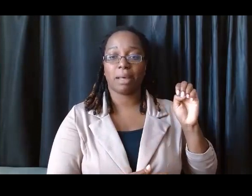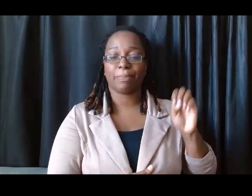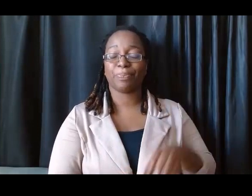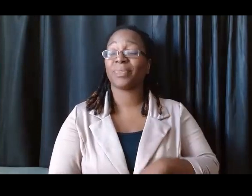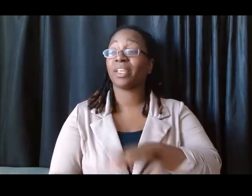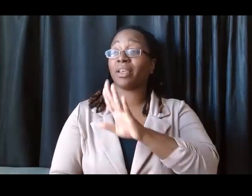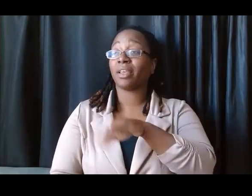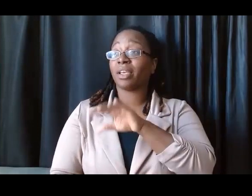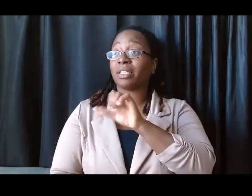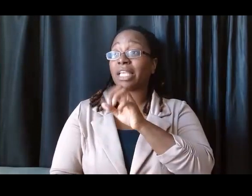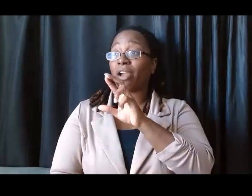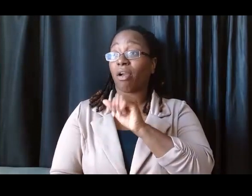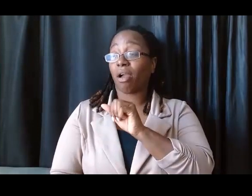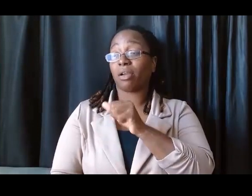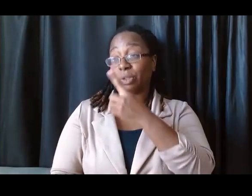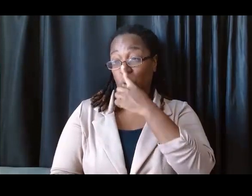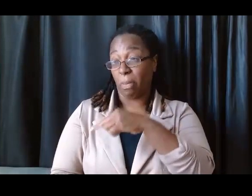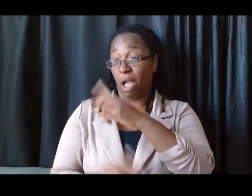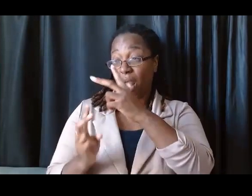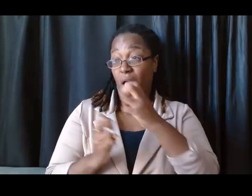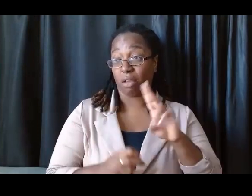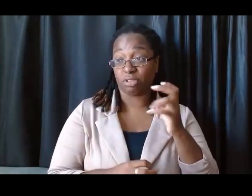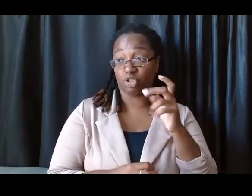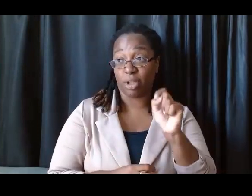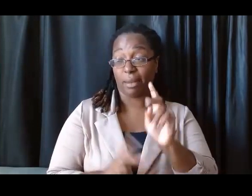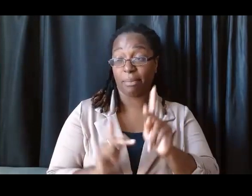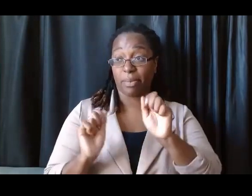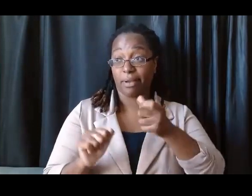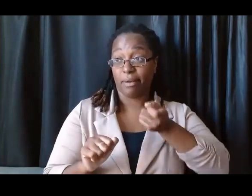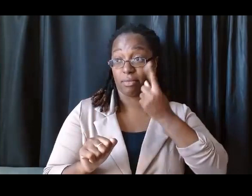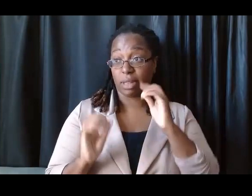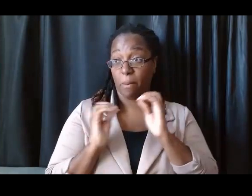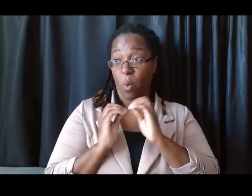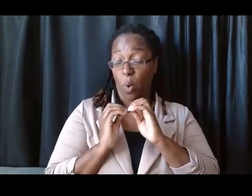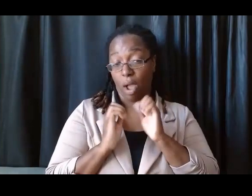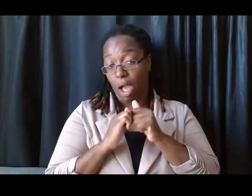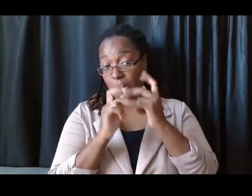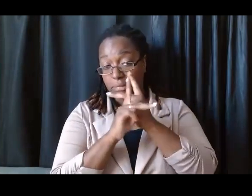that would be great. For folks who want to understand how that is calculated,